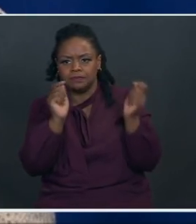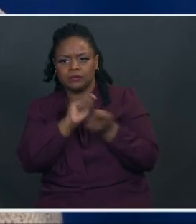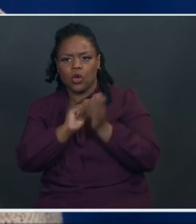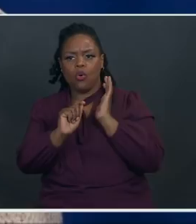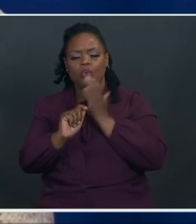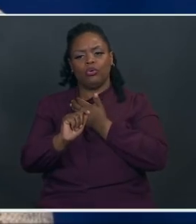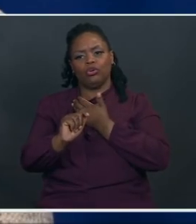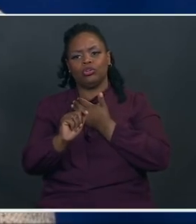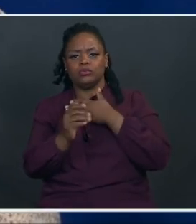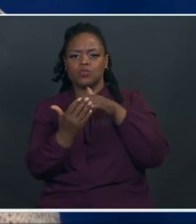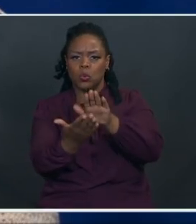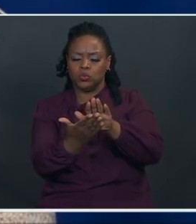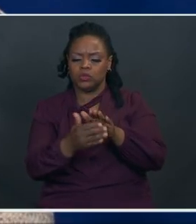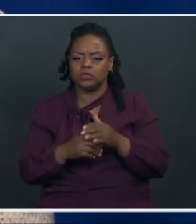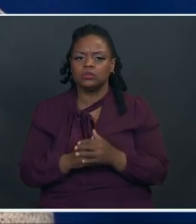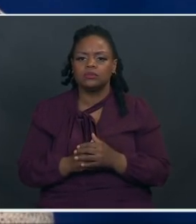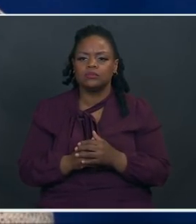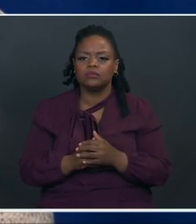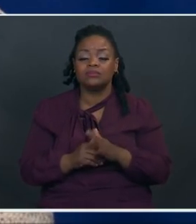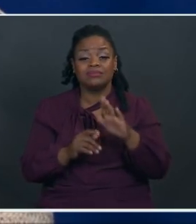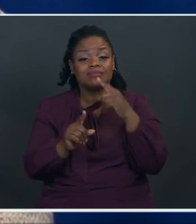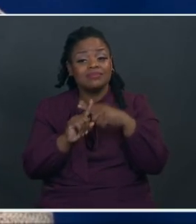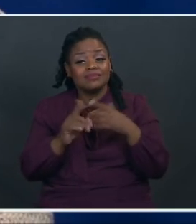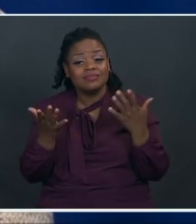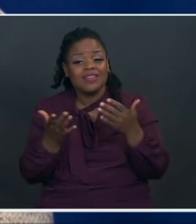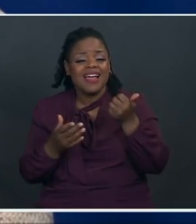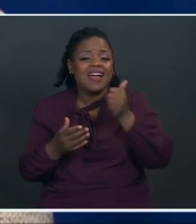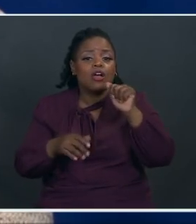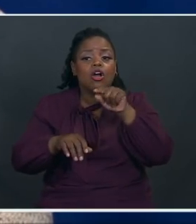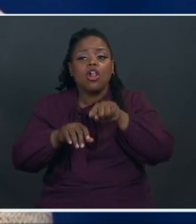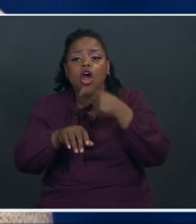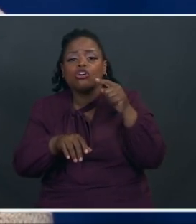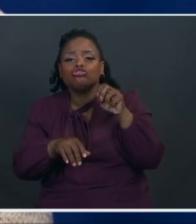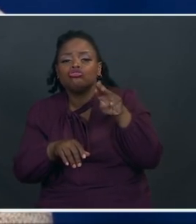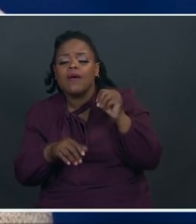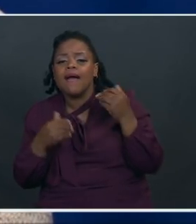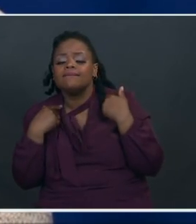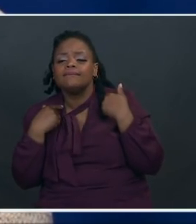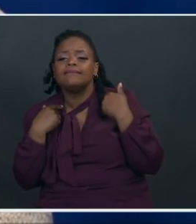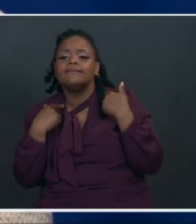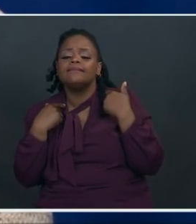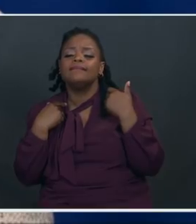and address longer term data shortfalls and challenges to better prepare and respond to future pandemics.